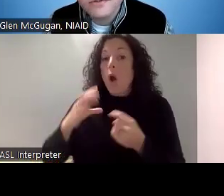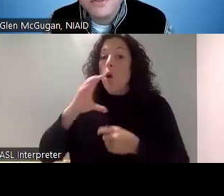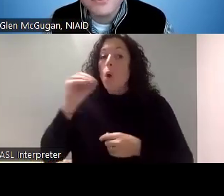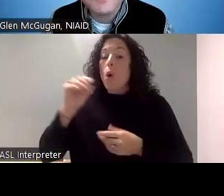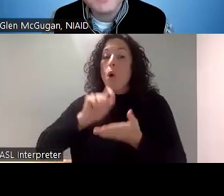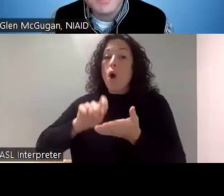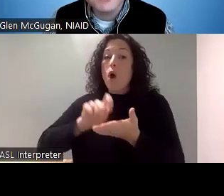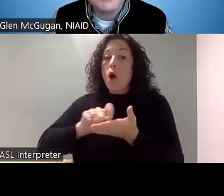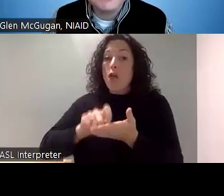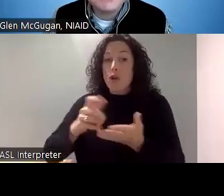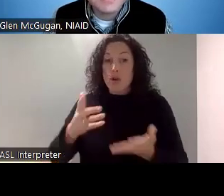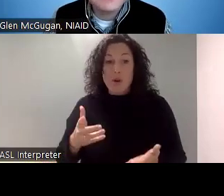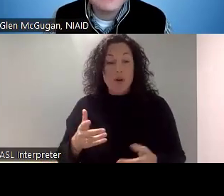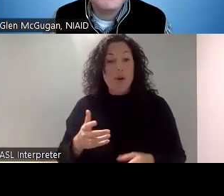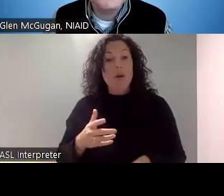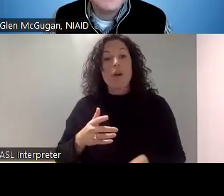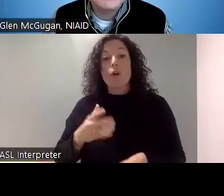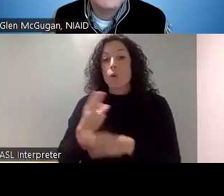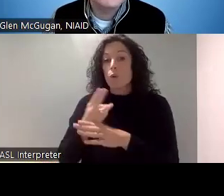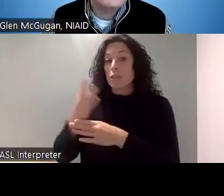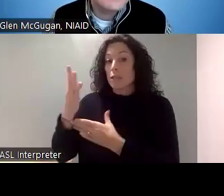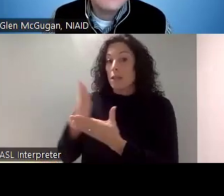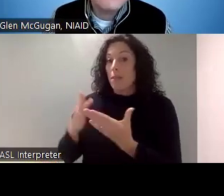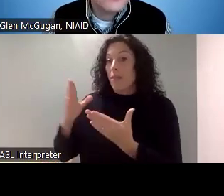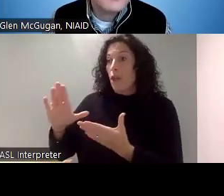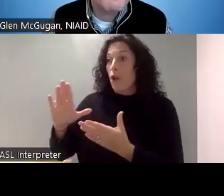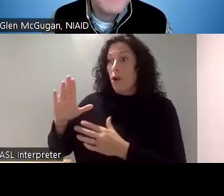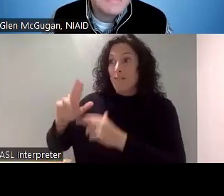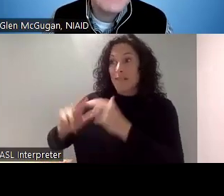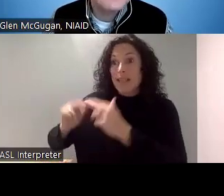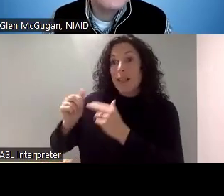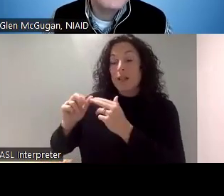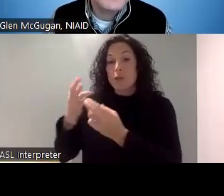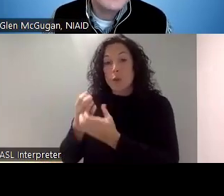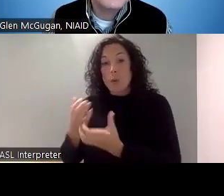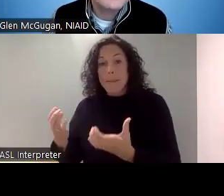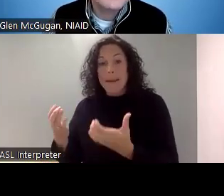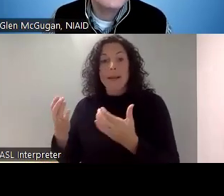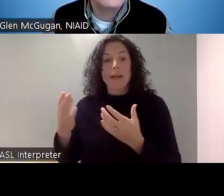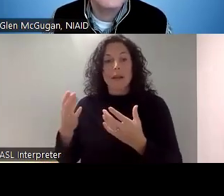or their instrumentation at the site, then any of those may be considered